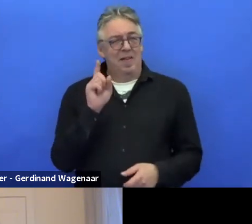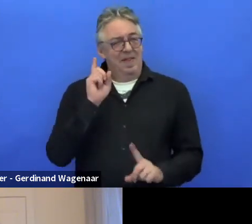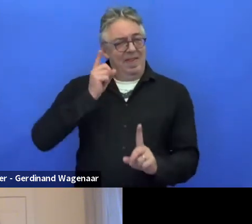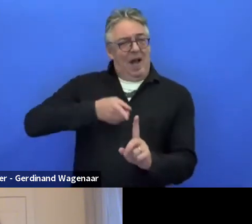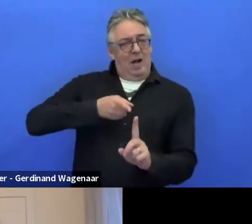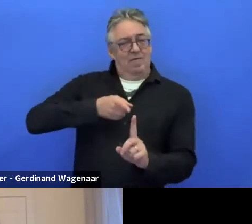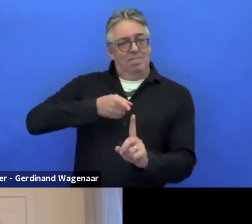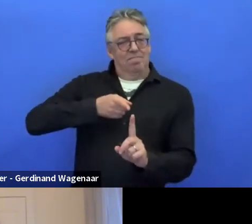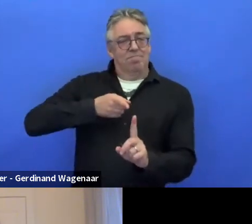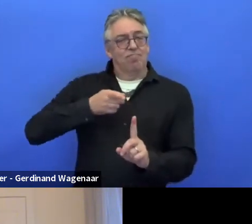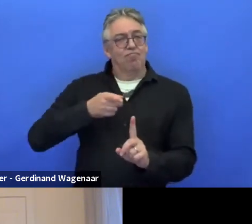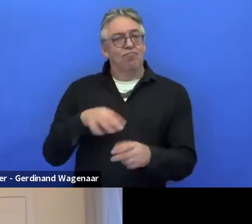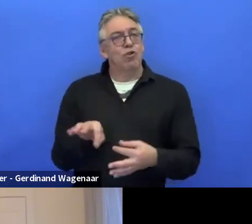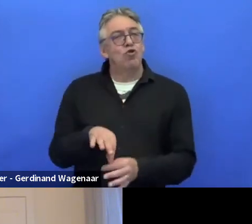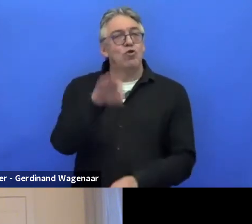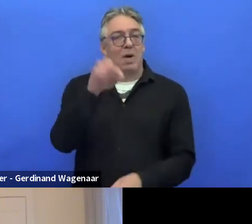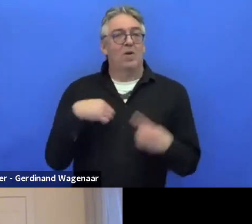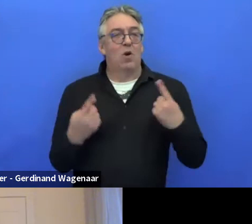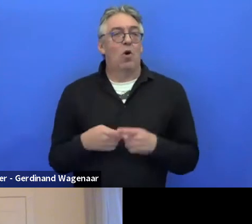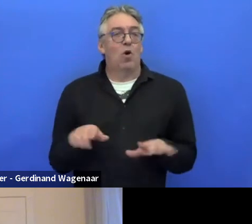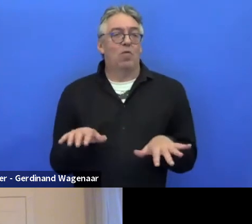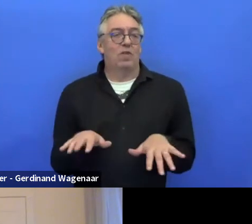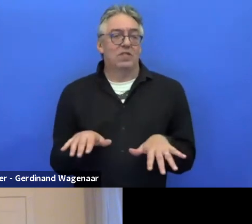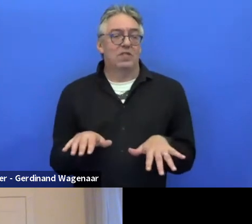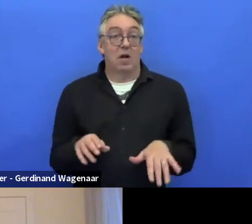and Marta presented very well in the way of a checklist